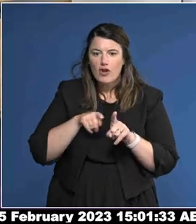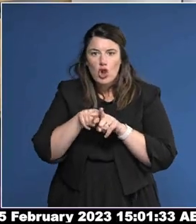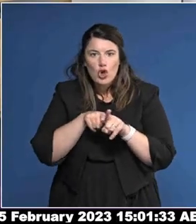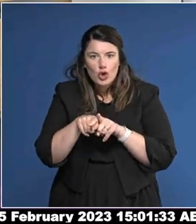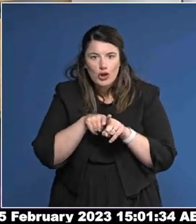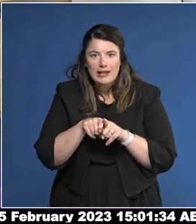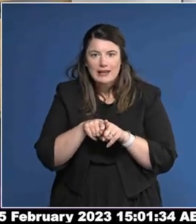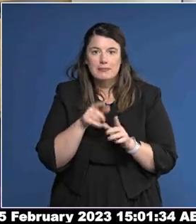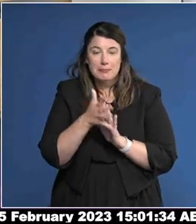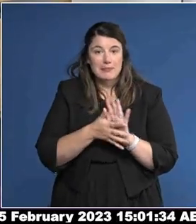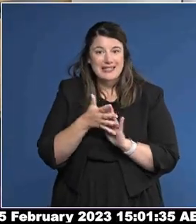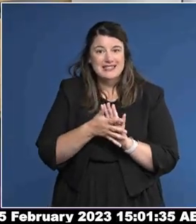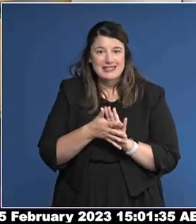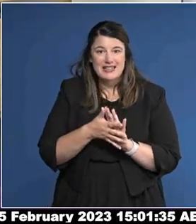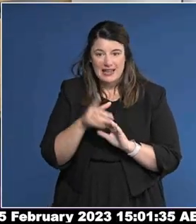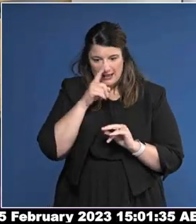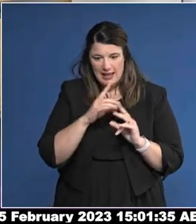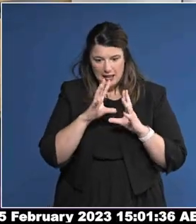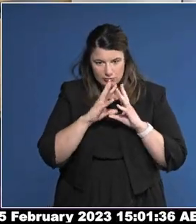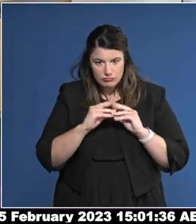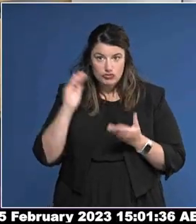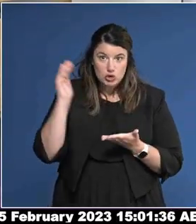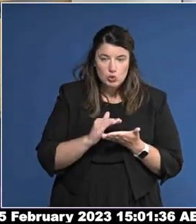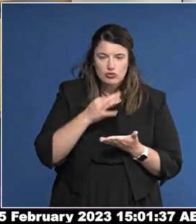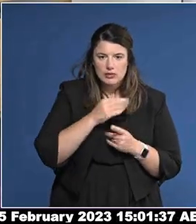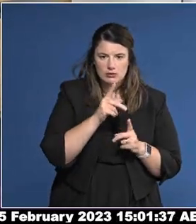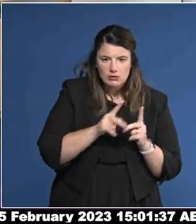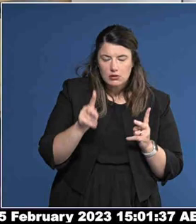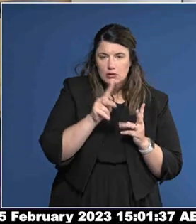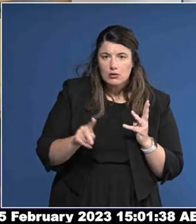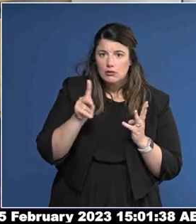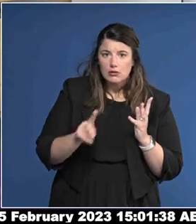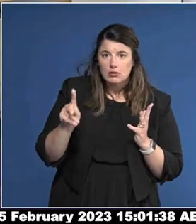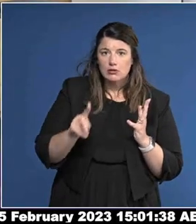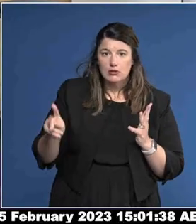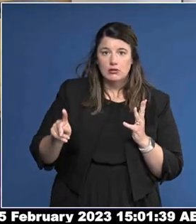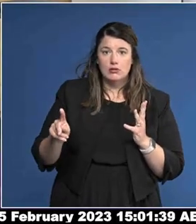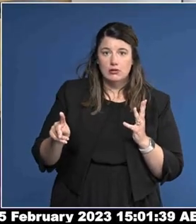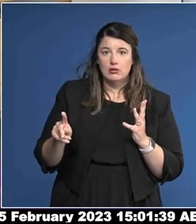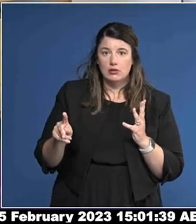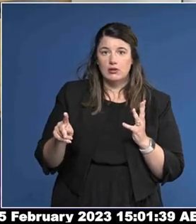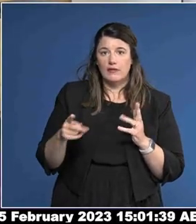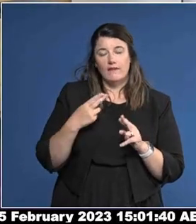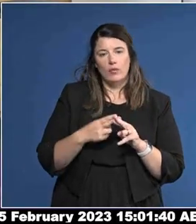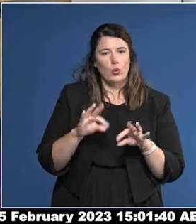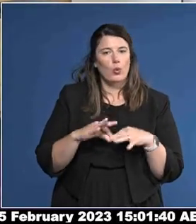of the factors that drive incidents and issues within the ability of the service provider to address.